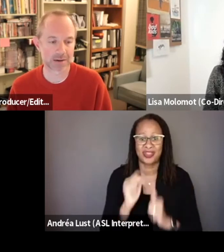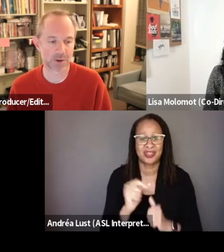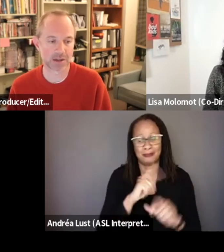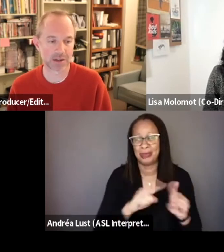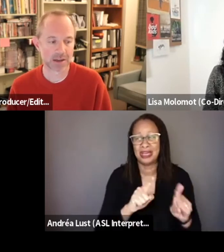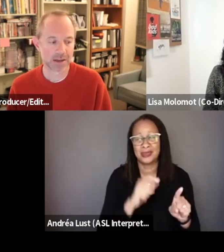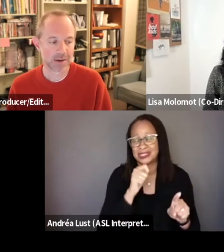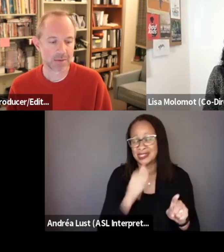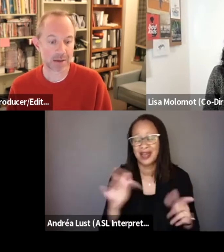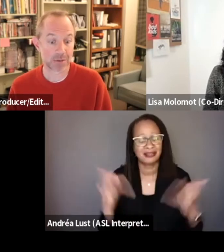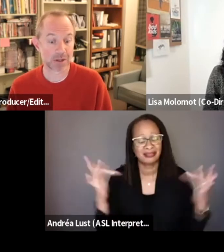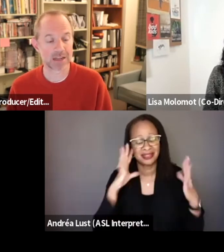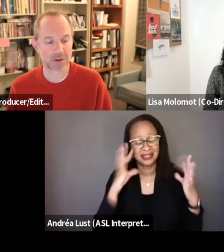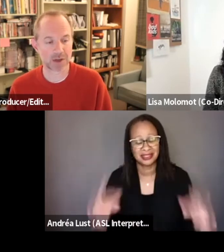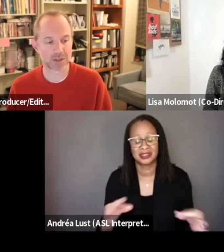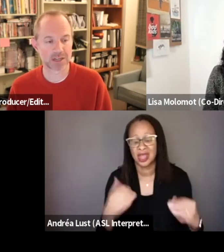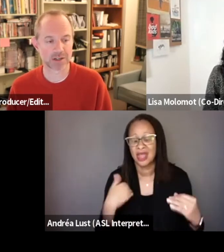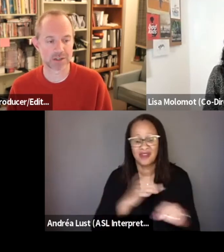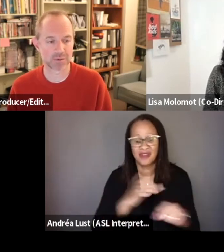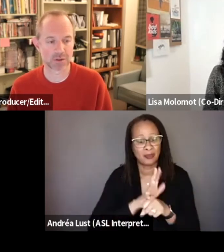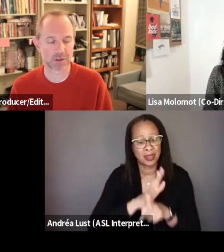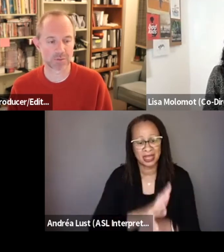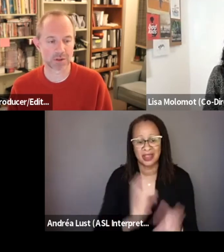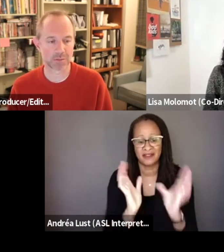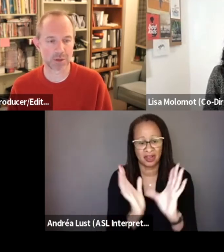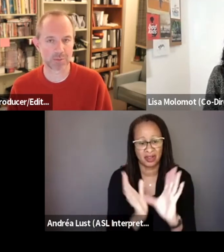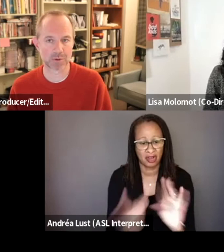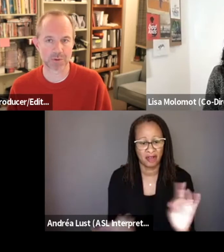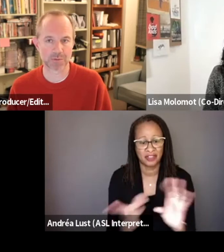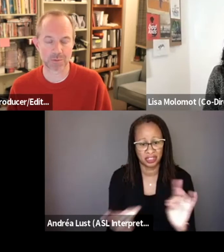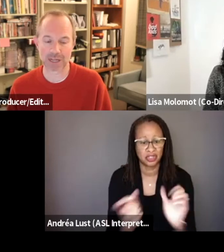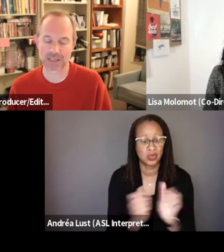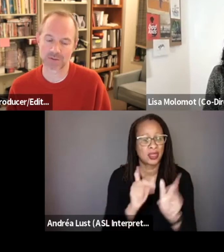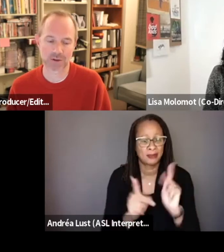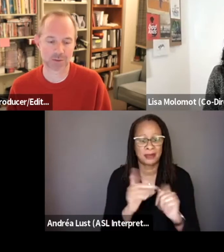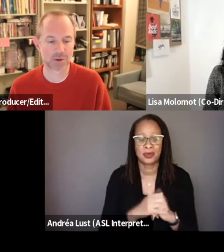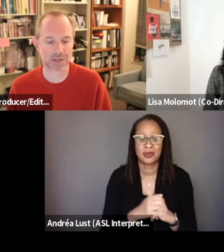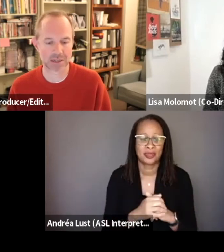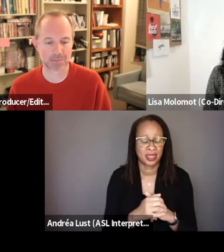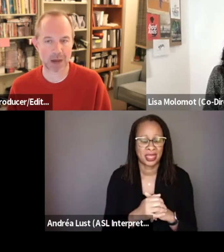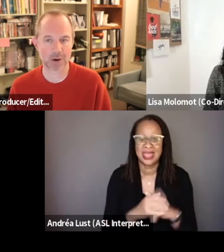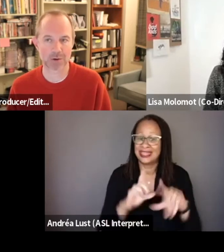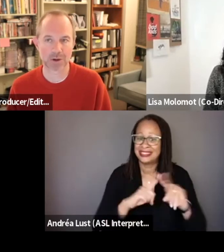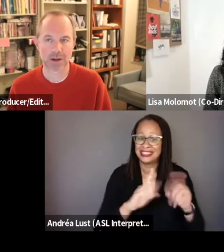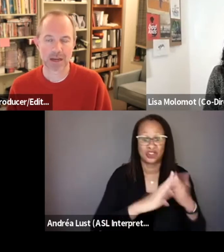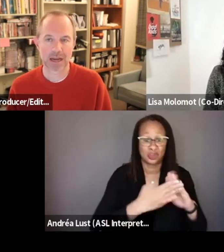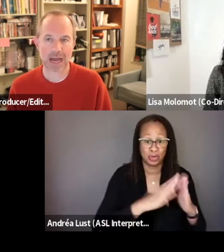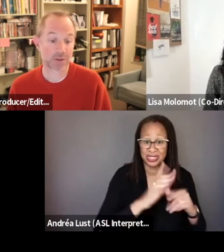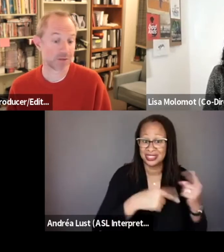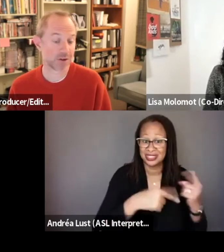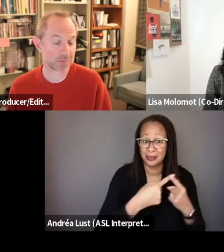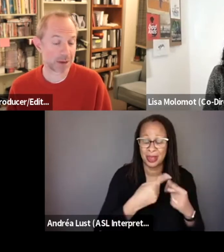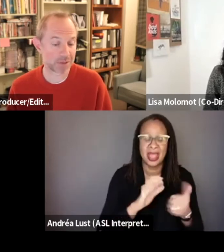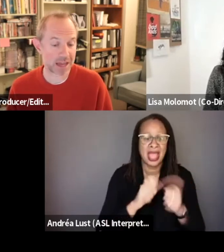We had plenty of conversations with people from lots of different communities about how they felt about that.